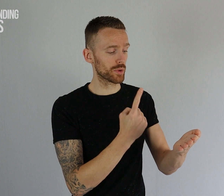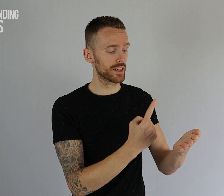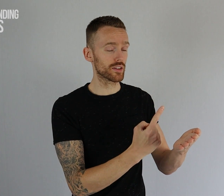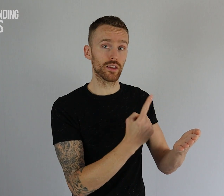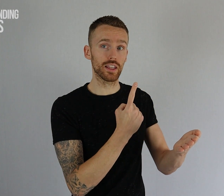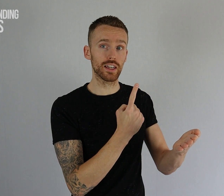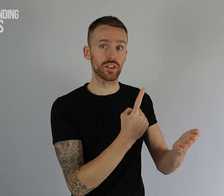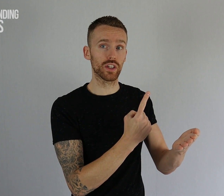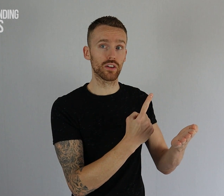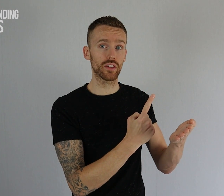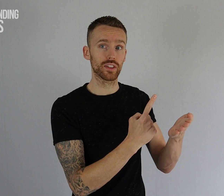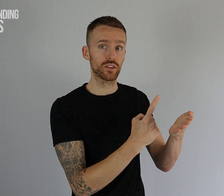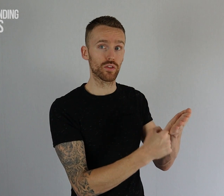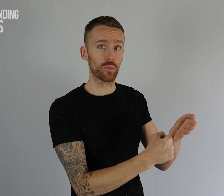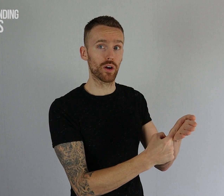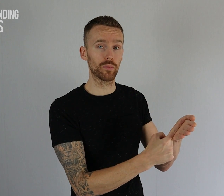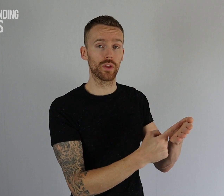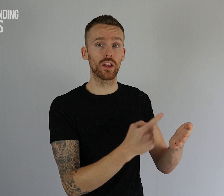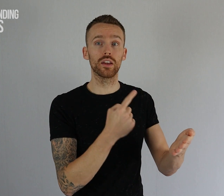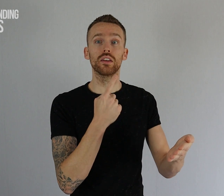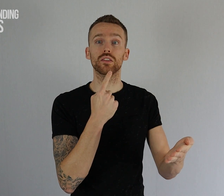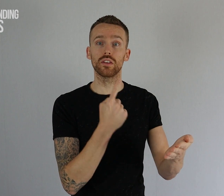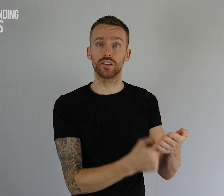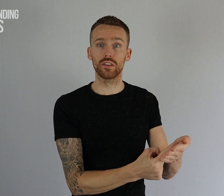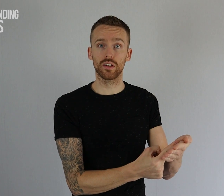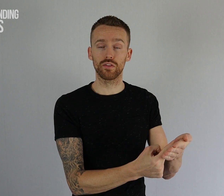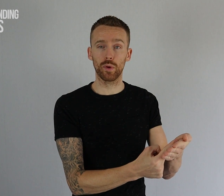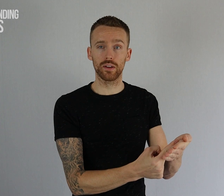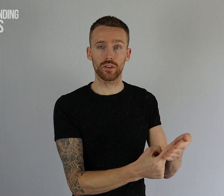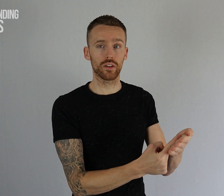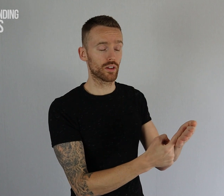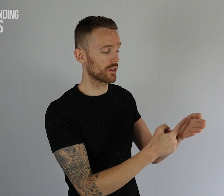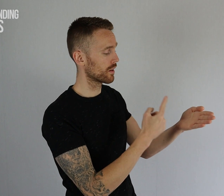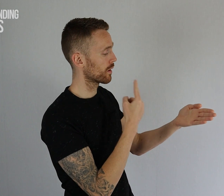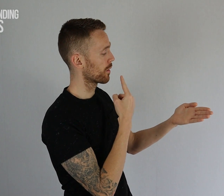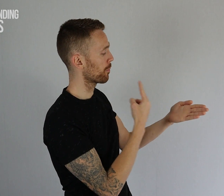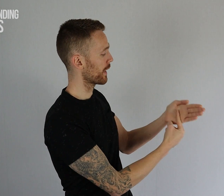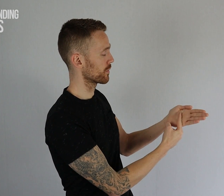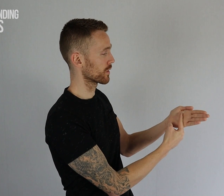place the index finger on the centre of the palm. So this is the sign for pound. Pound.